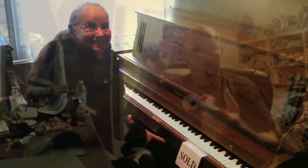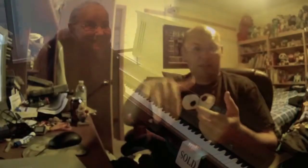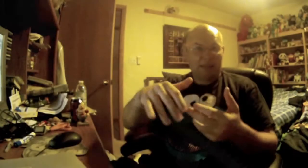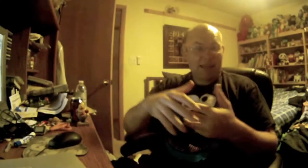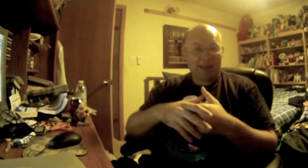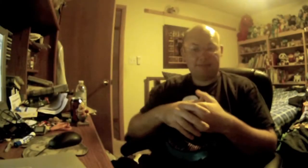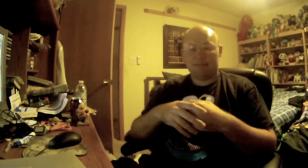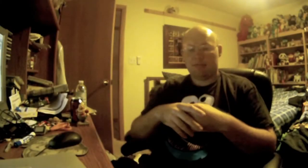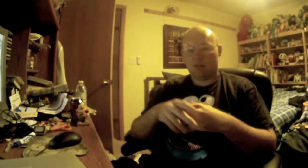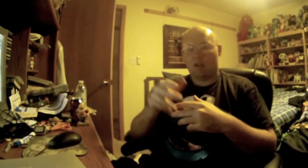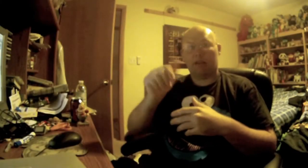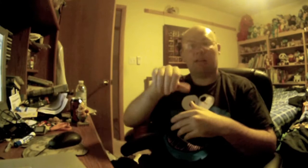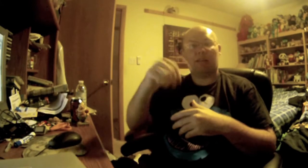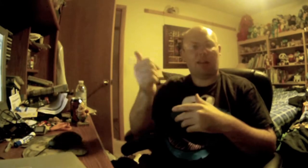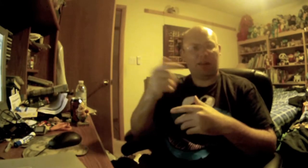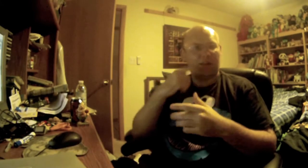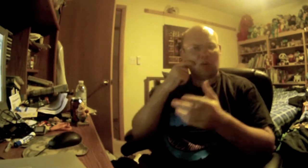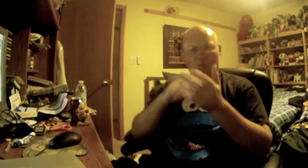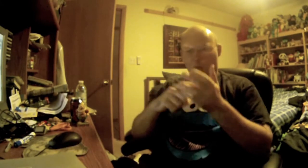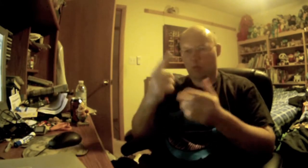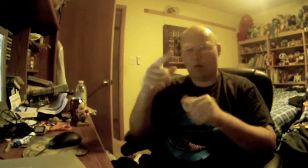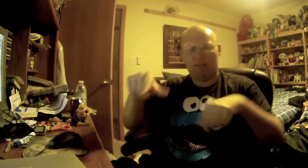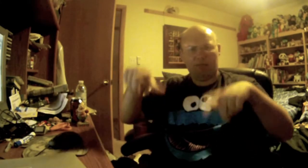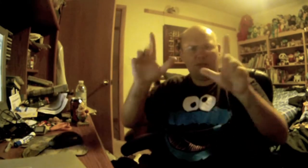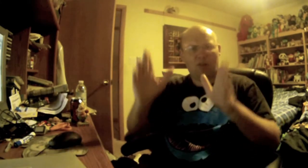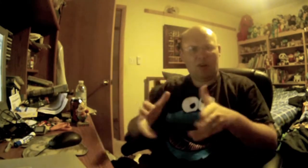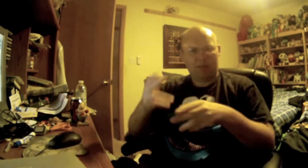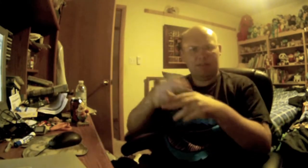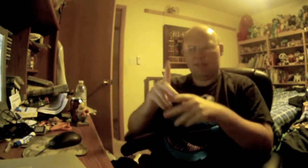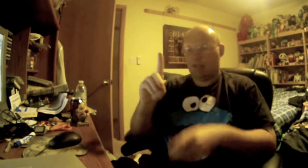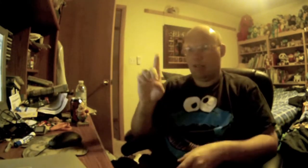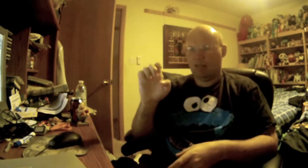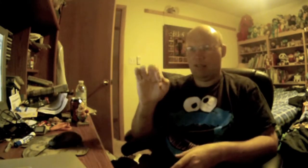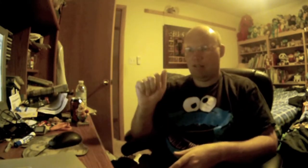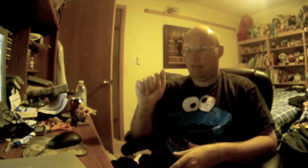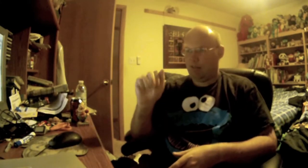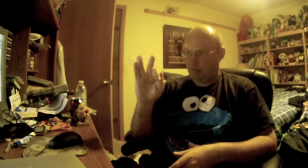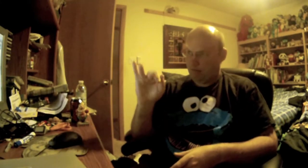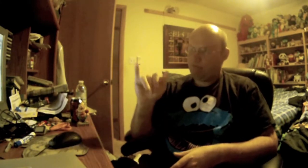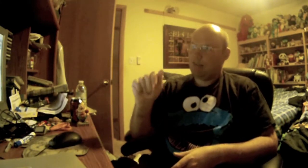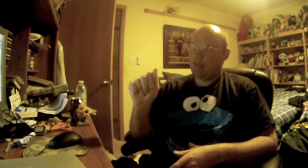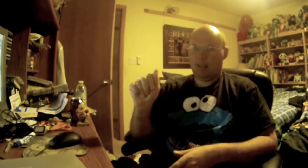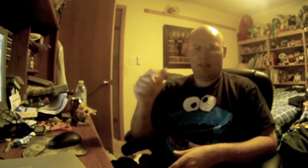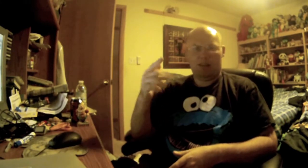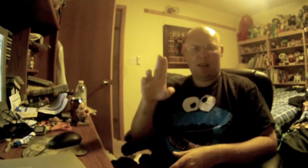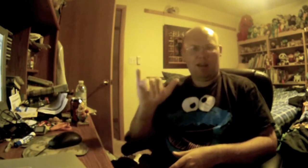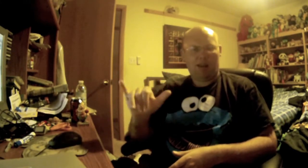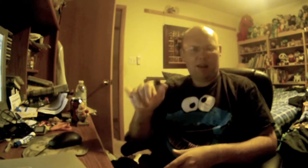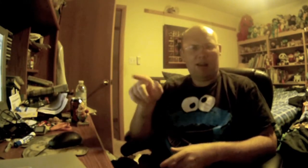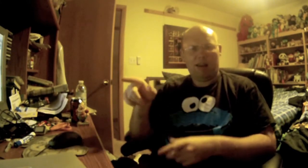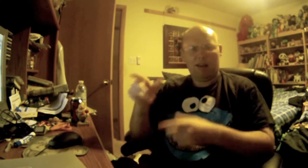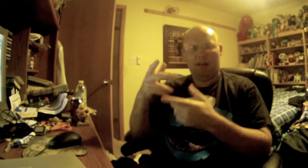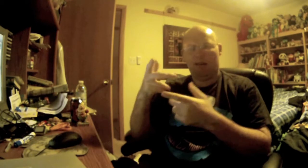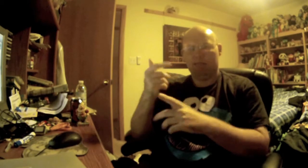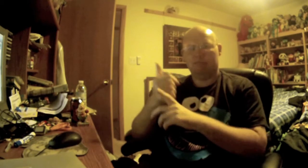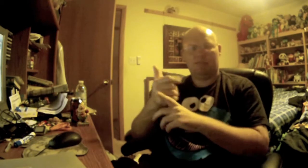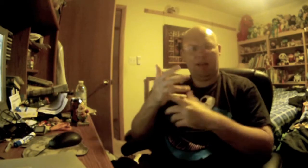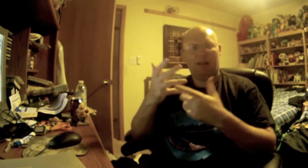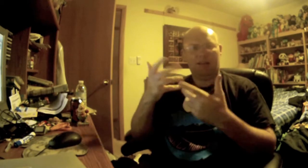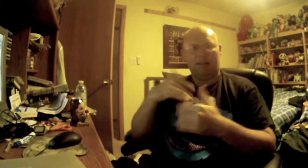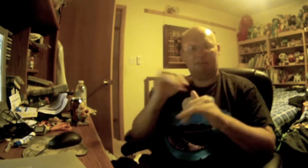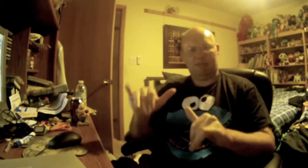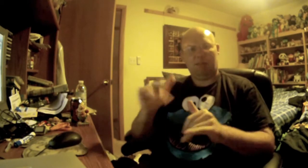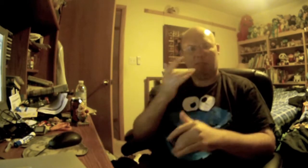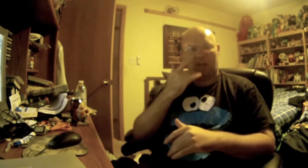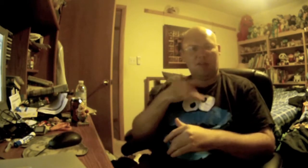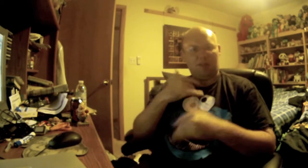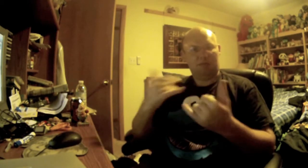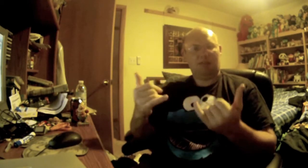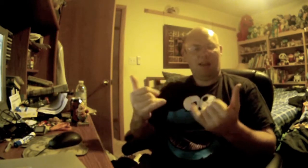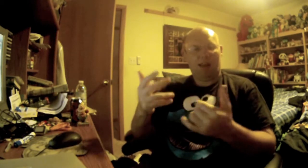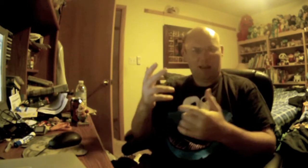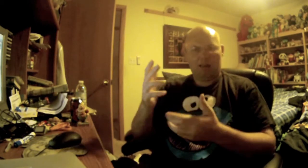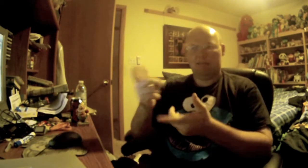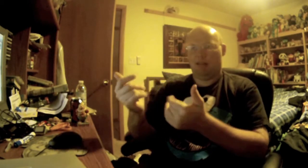That's her! I also notice one vlogger name DeafiaGuy who also has the same birthday as well.